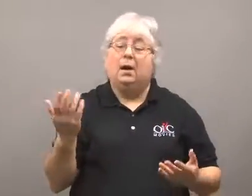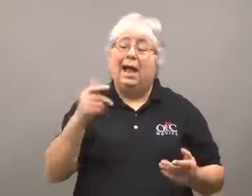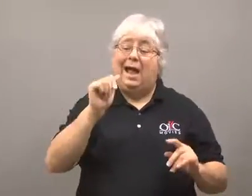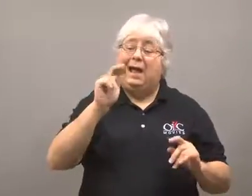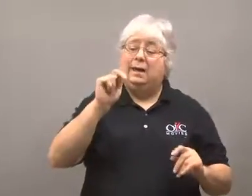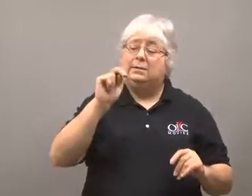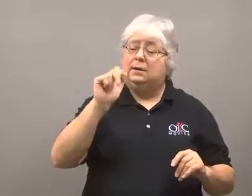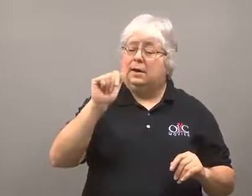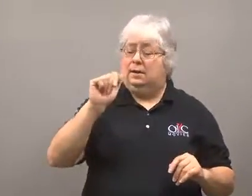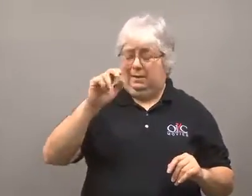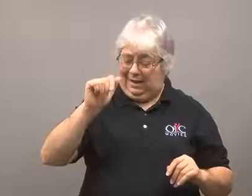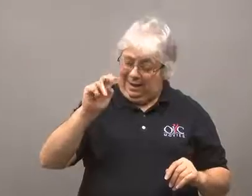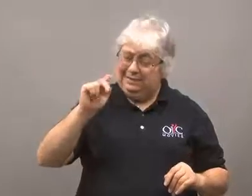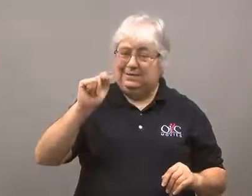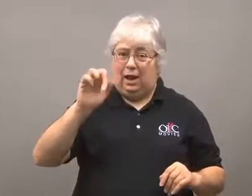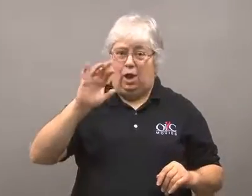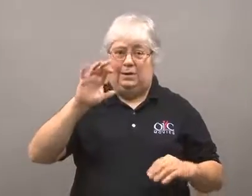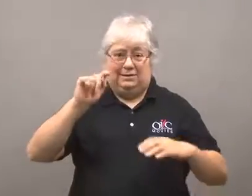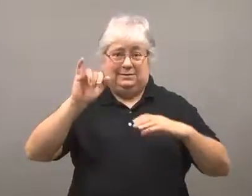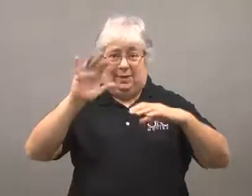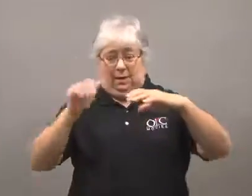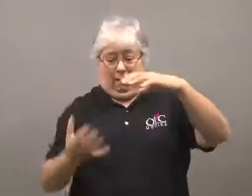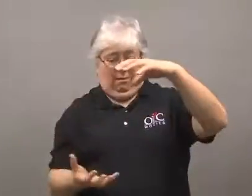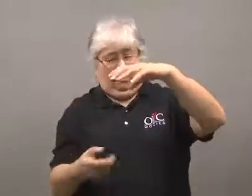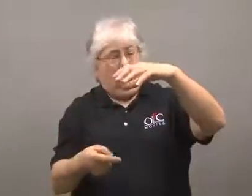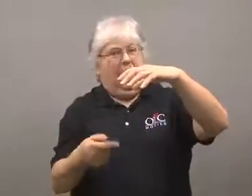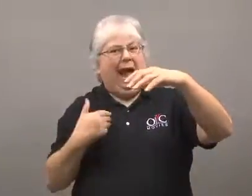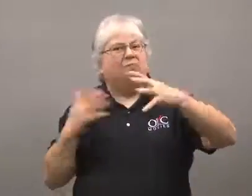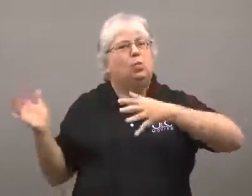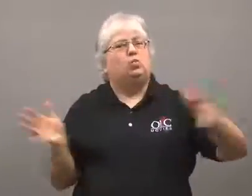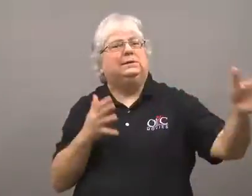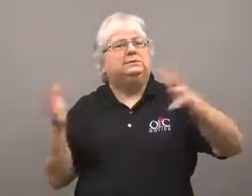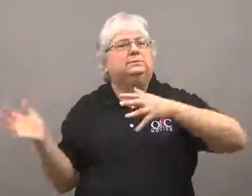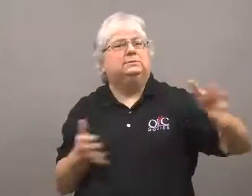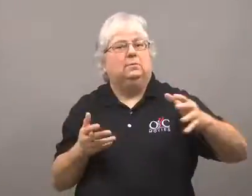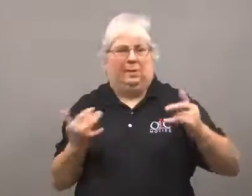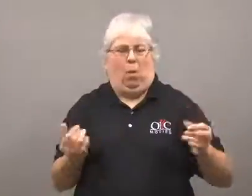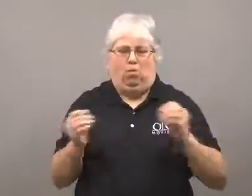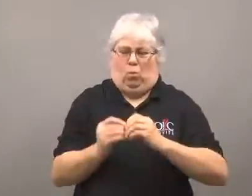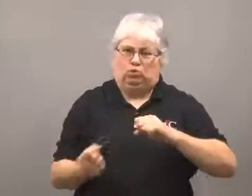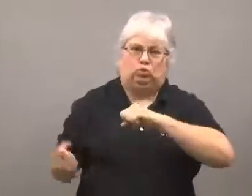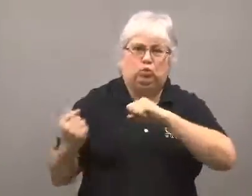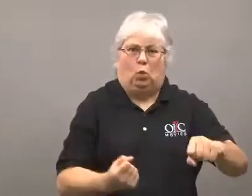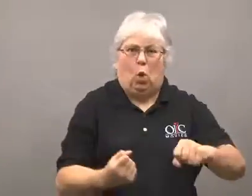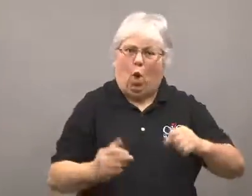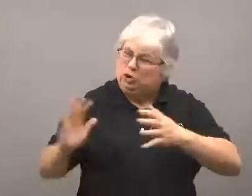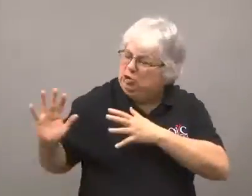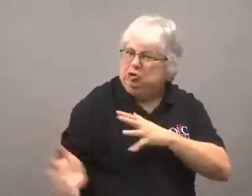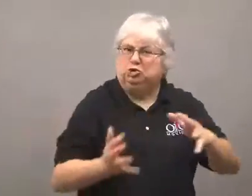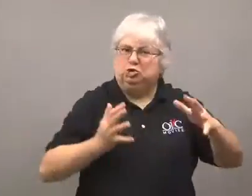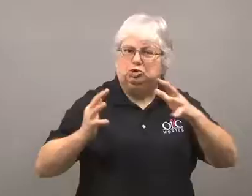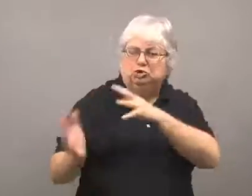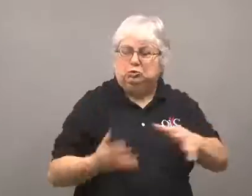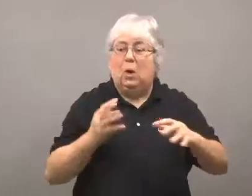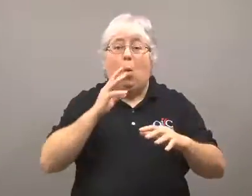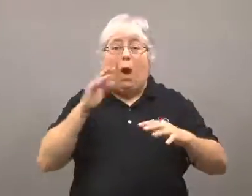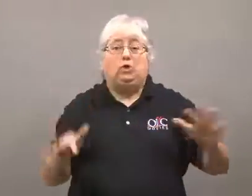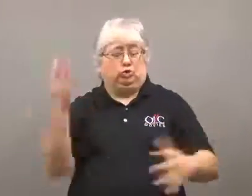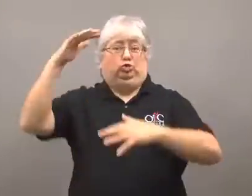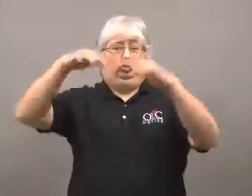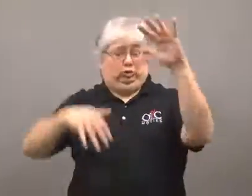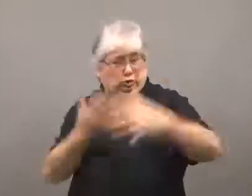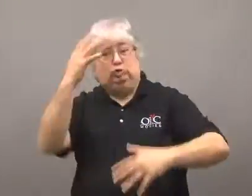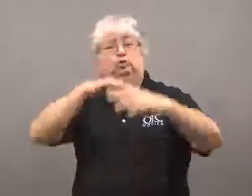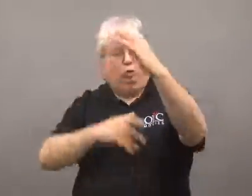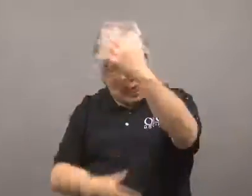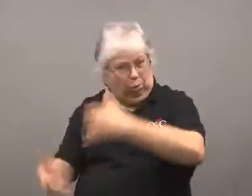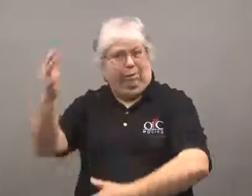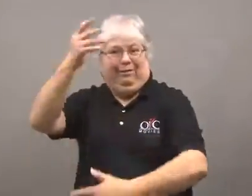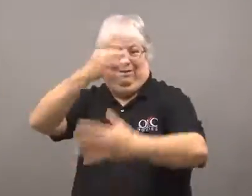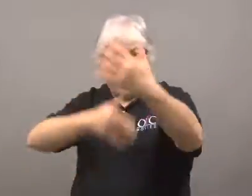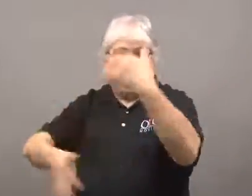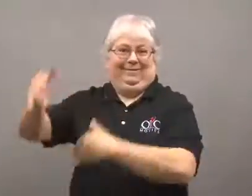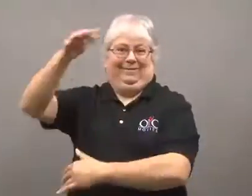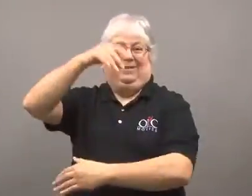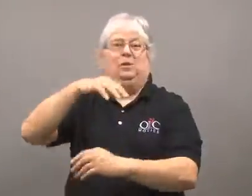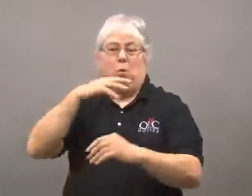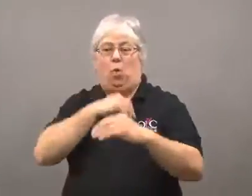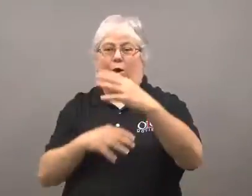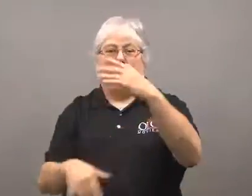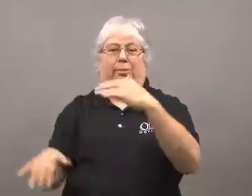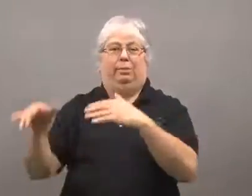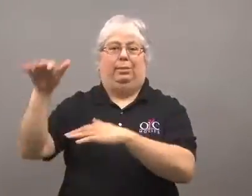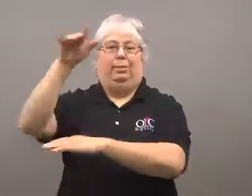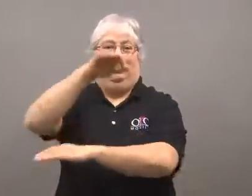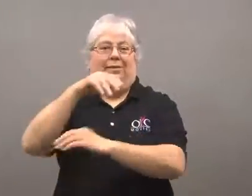The winds of Antarctica have become stronger,